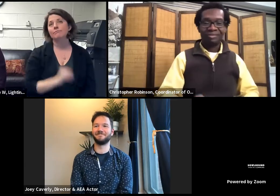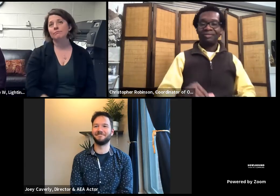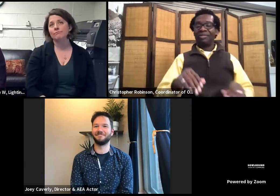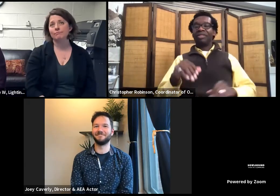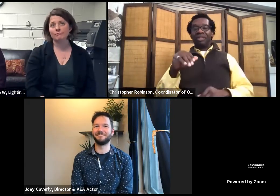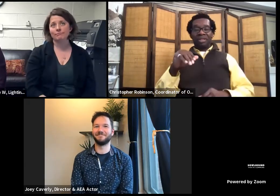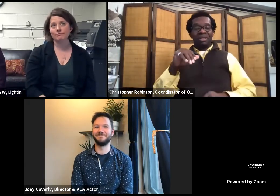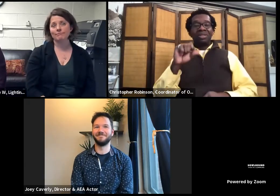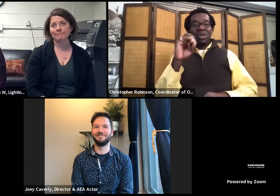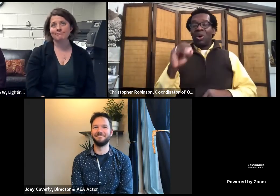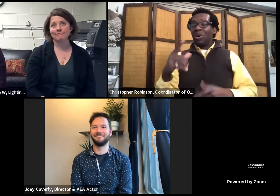Great to know.